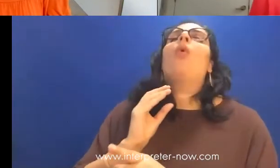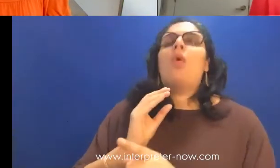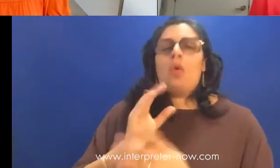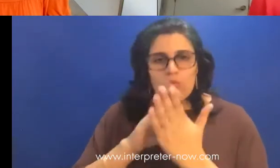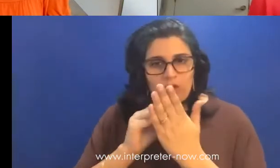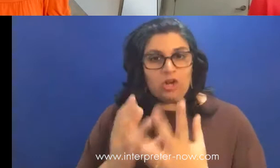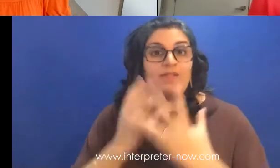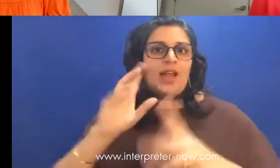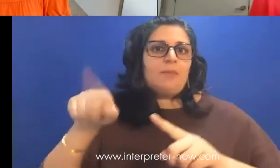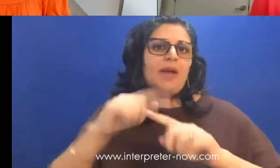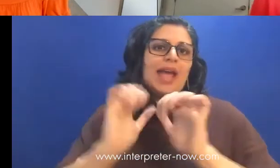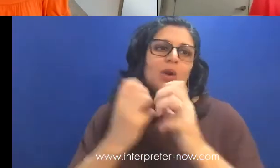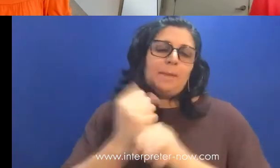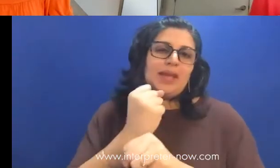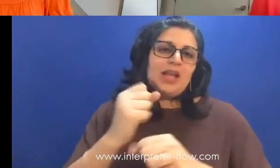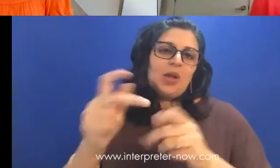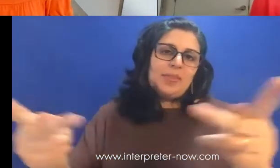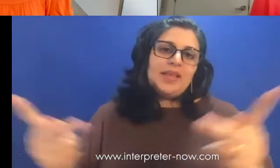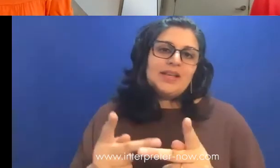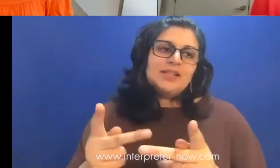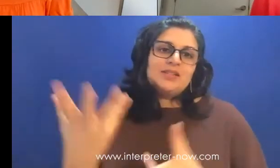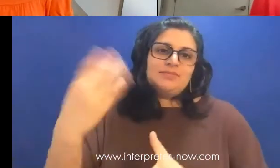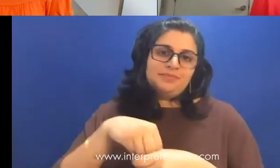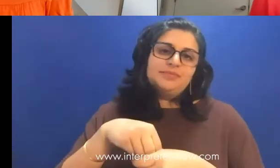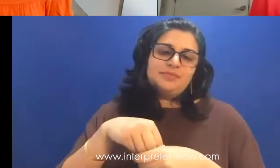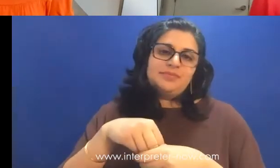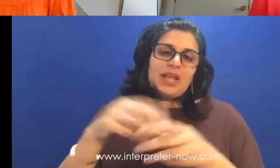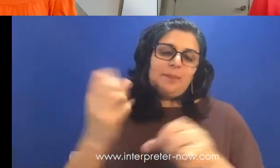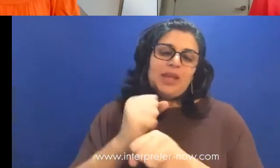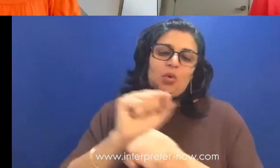how to create a workplace of belonging for all.